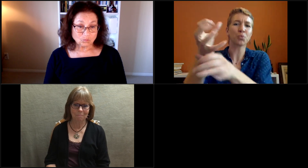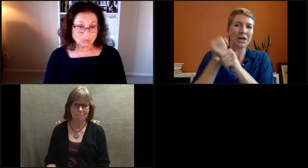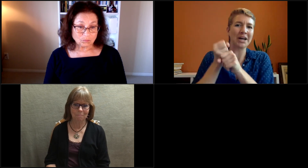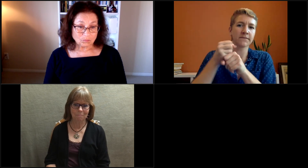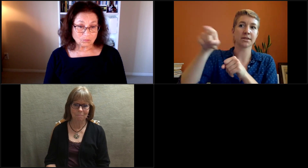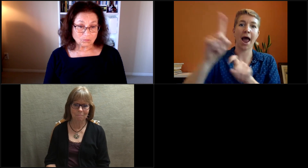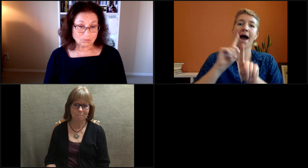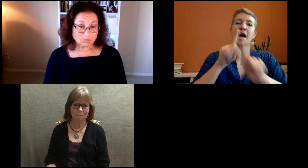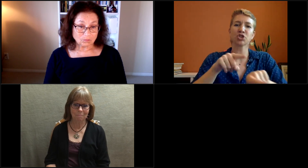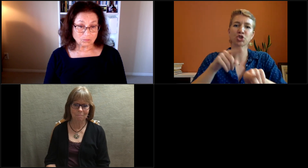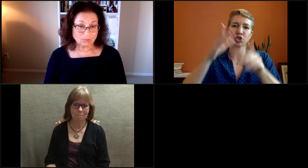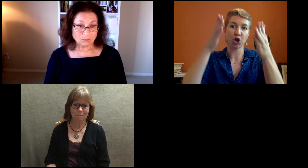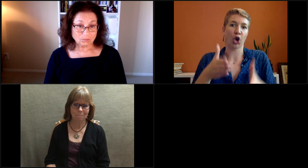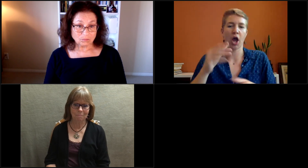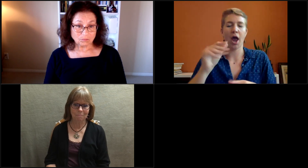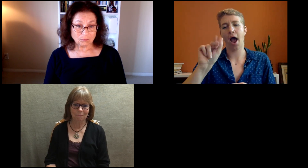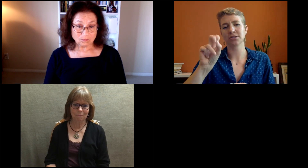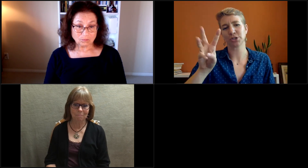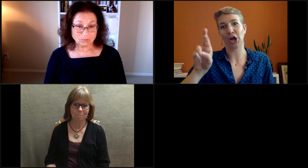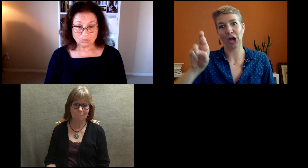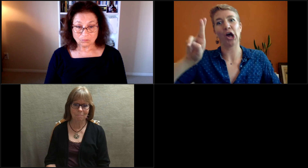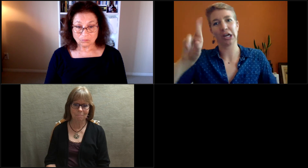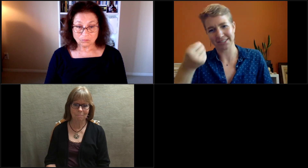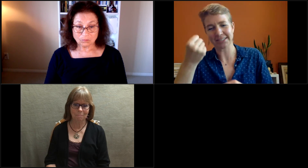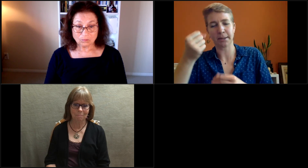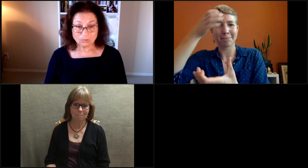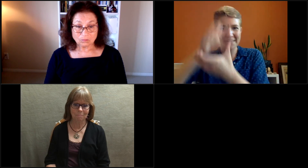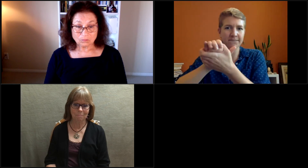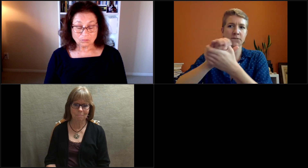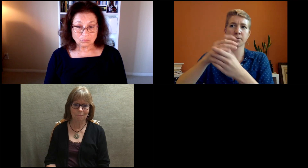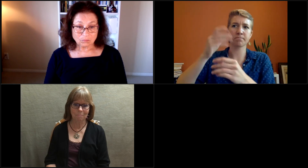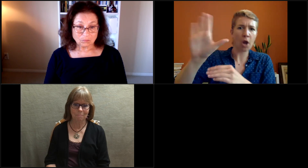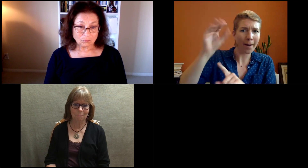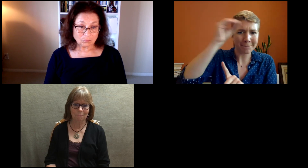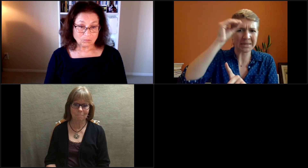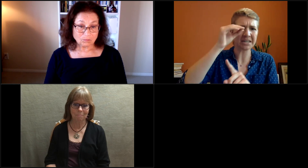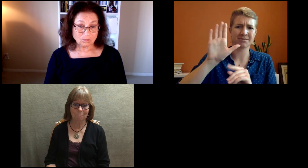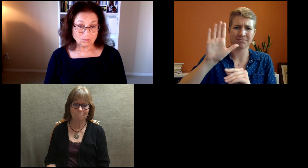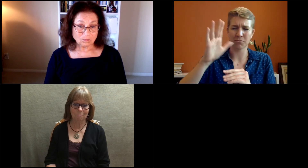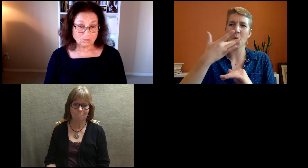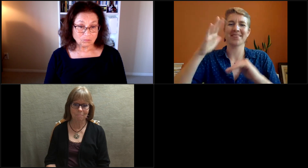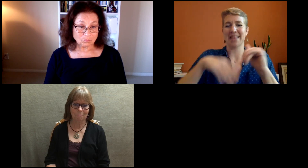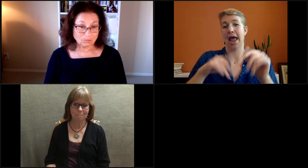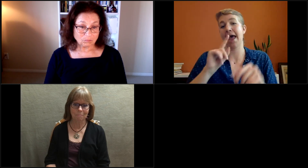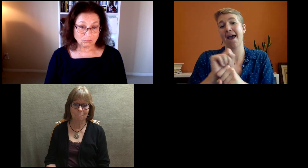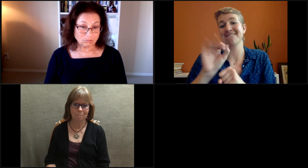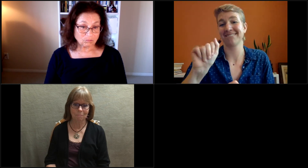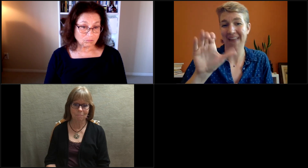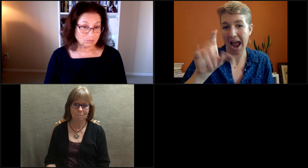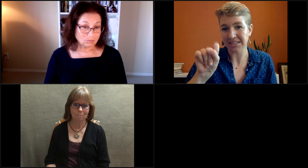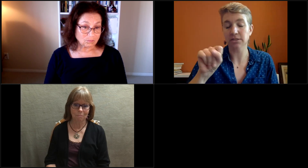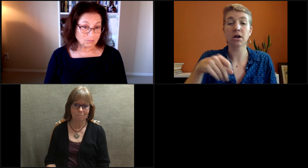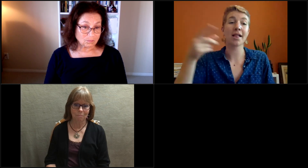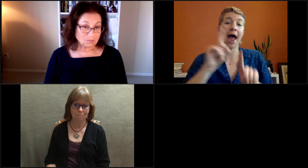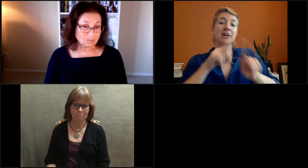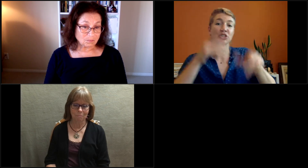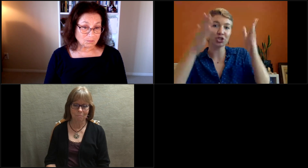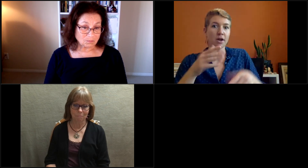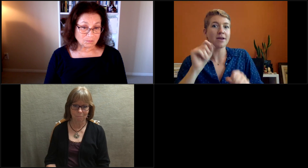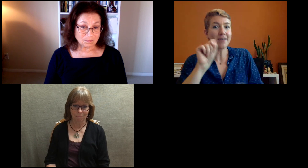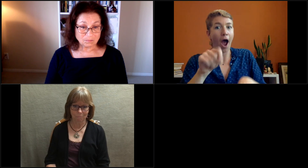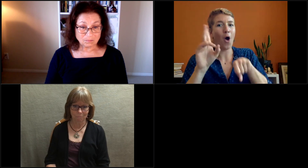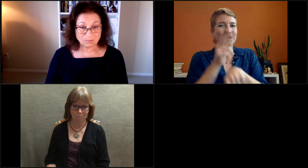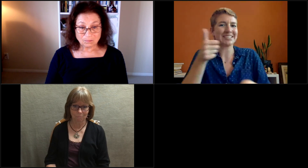You can use a null copula to receive the answers, their belief, or their opinion.